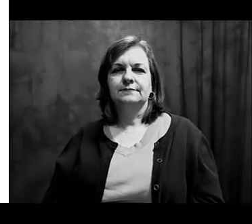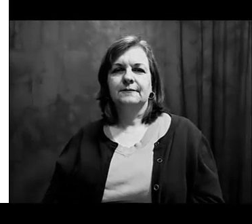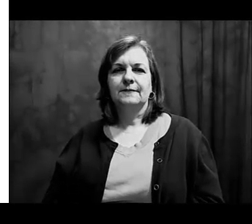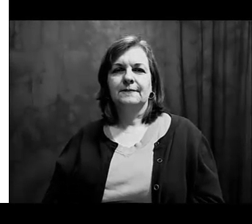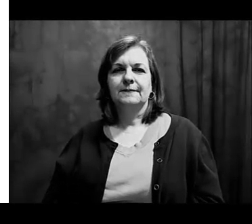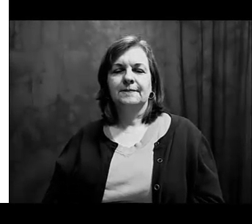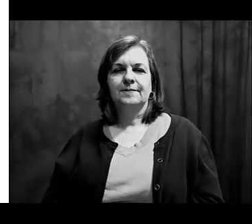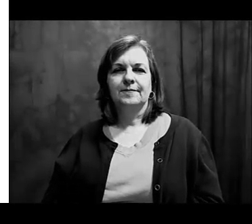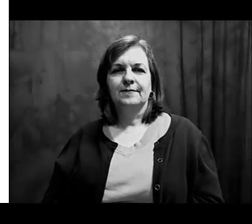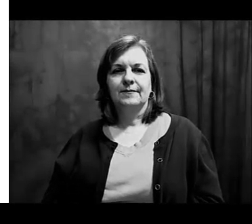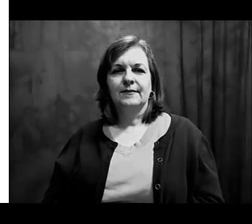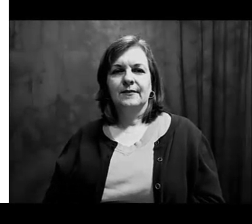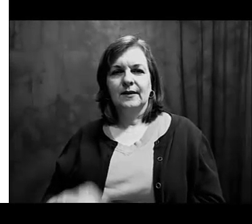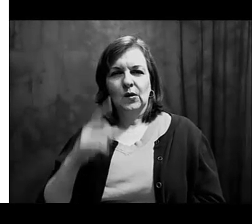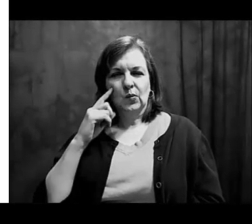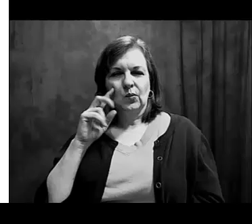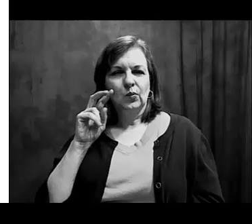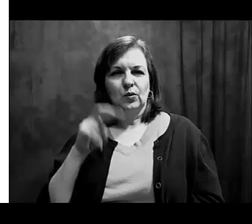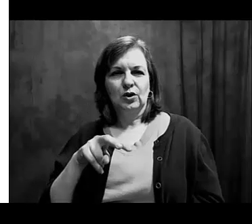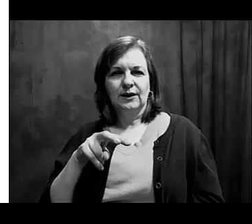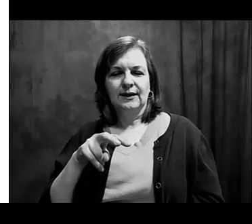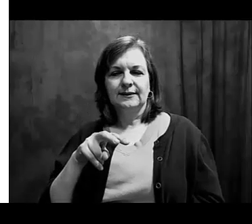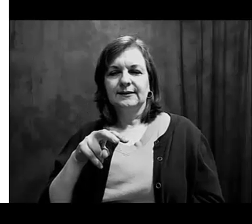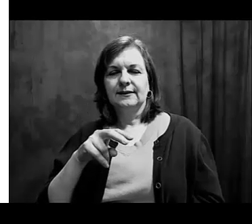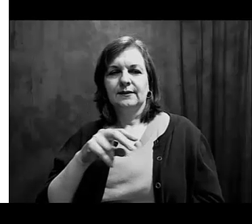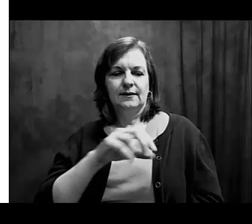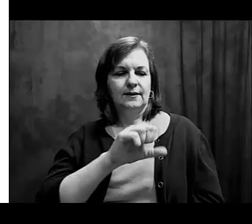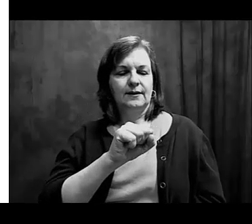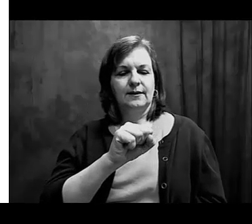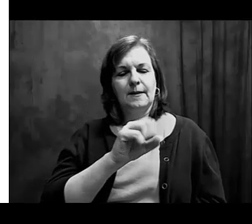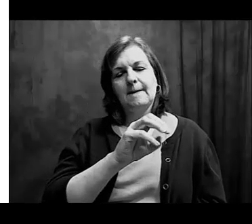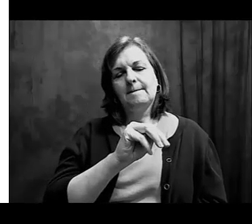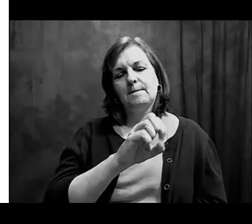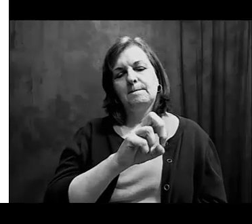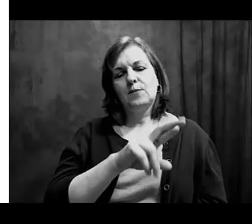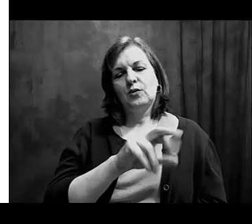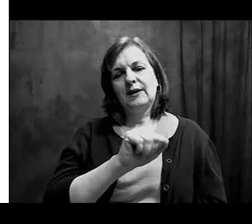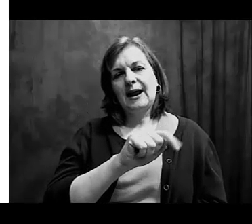our somatosensory and motor areas -- they look like headbands across the top of his